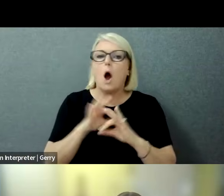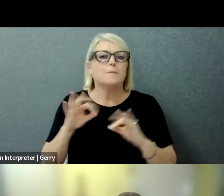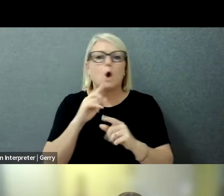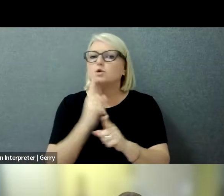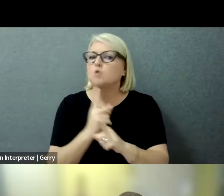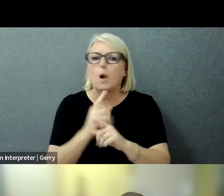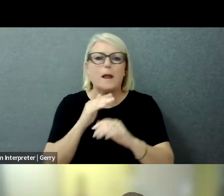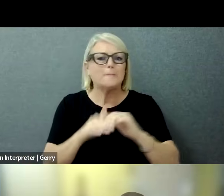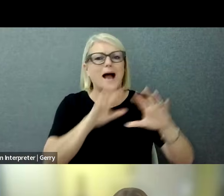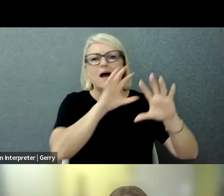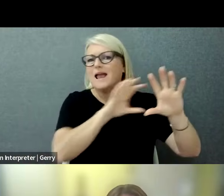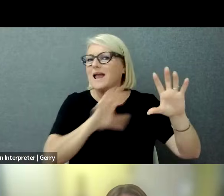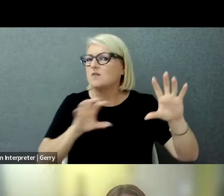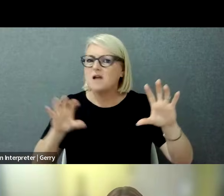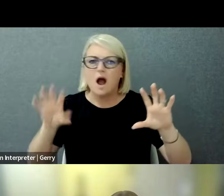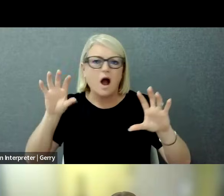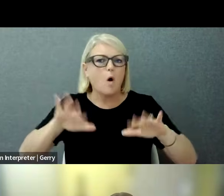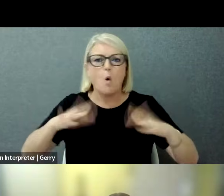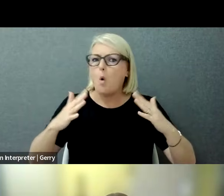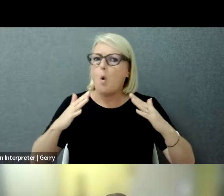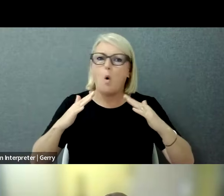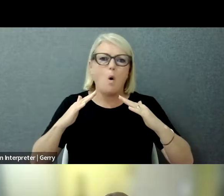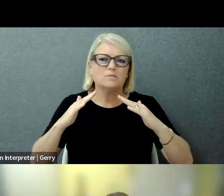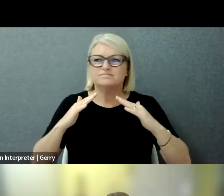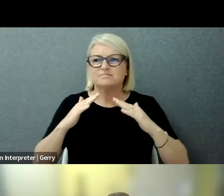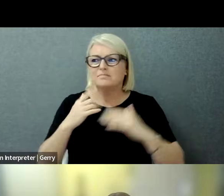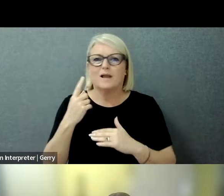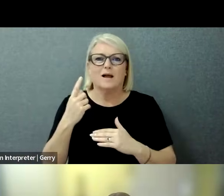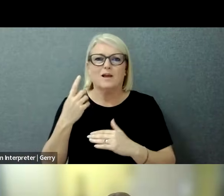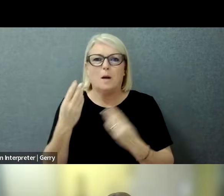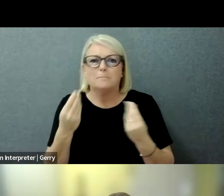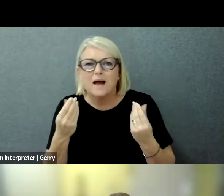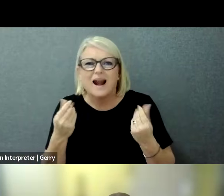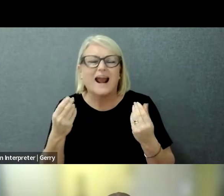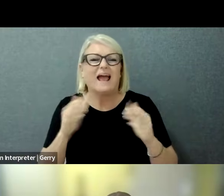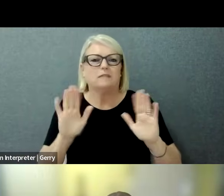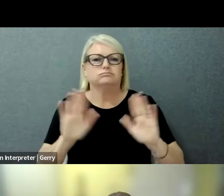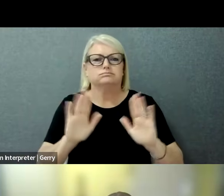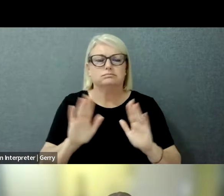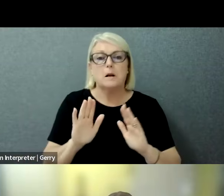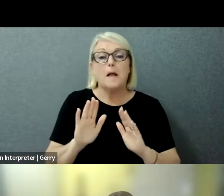that's a whole nerd out session that's beyond this, but that sort of incredible difference,